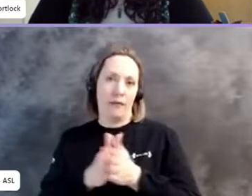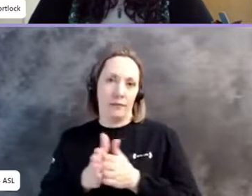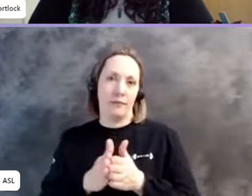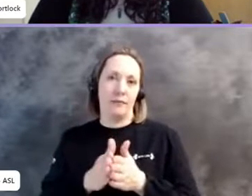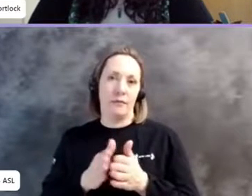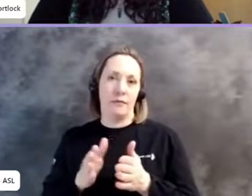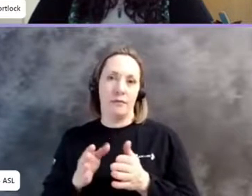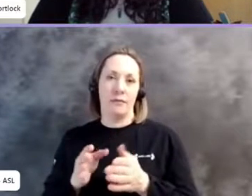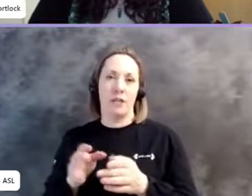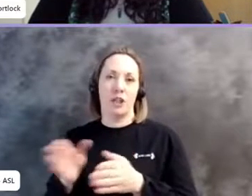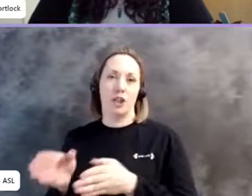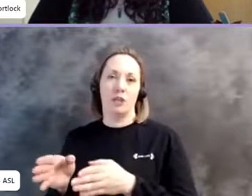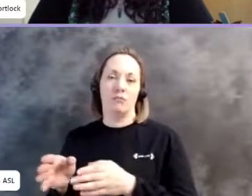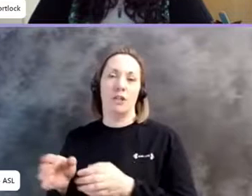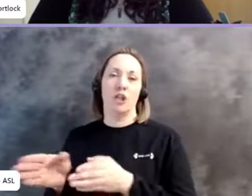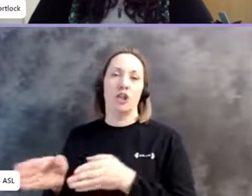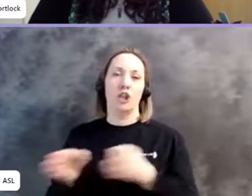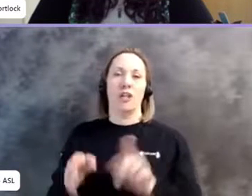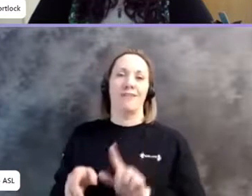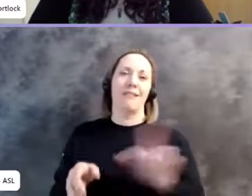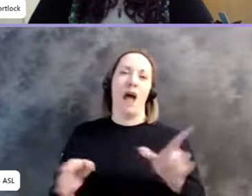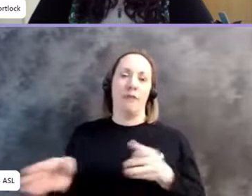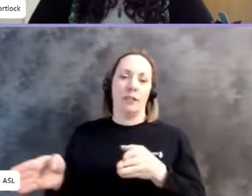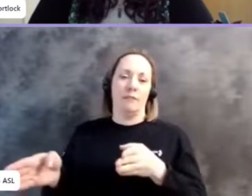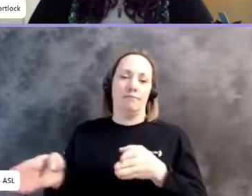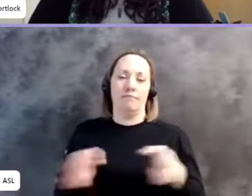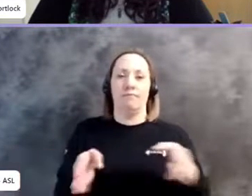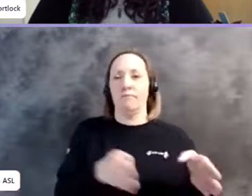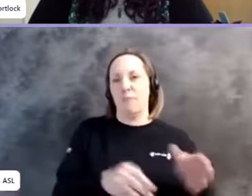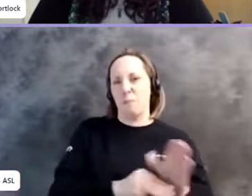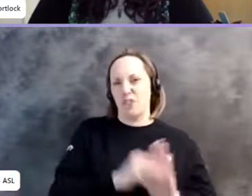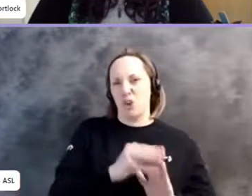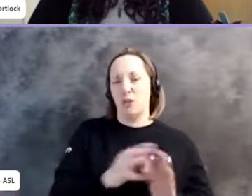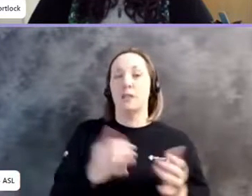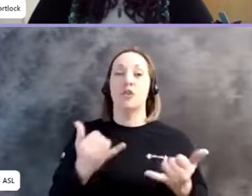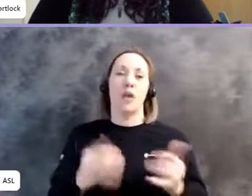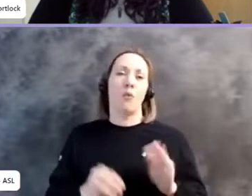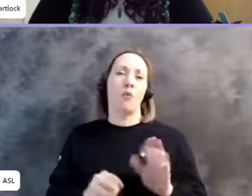a product team and what we are seeing truly shifting drives to shift left